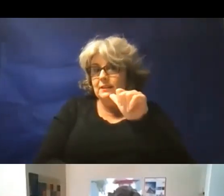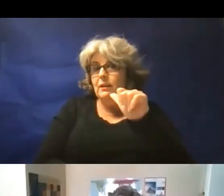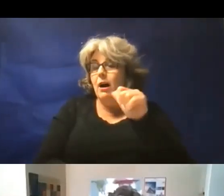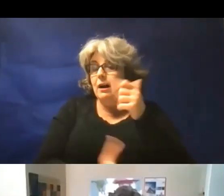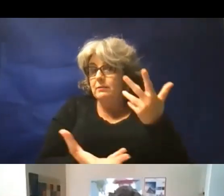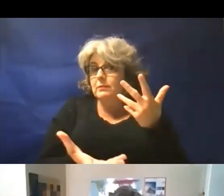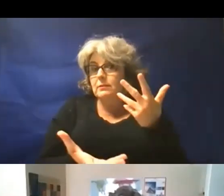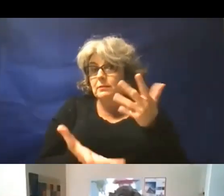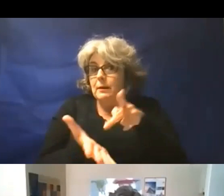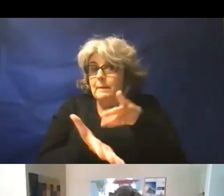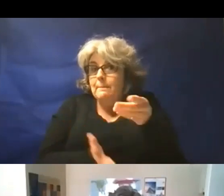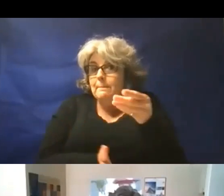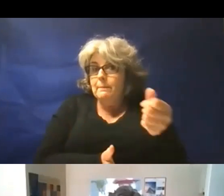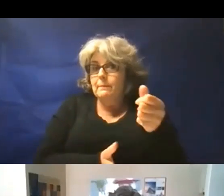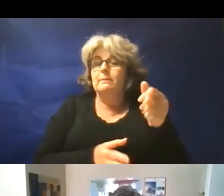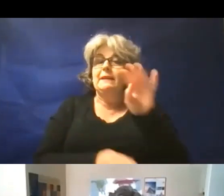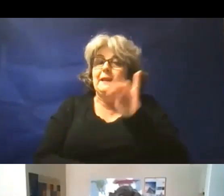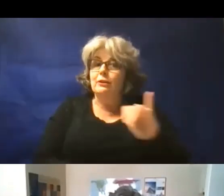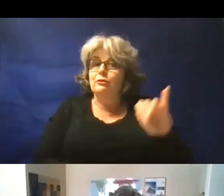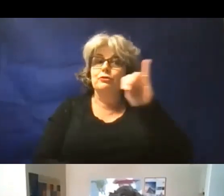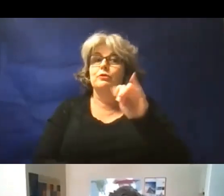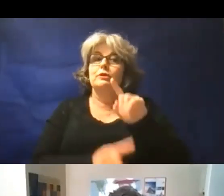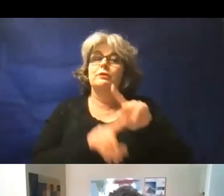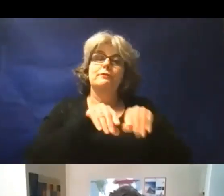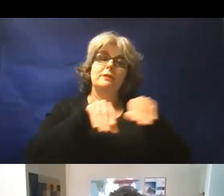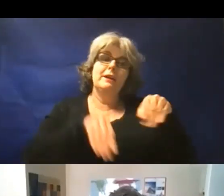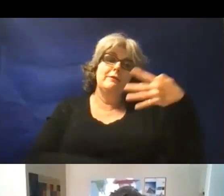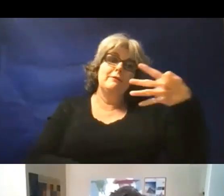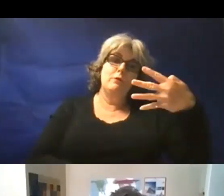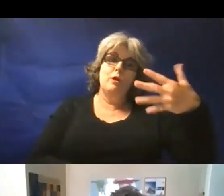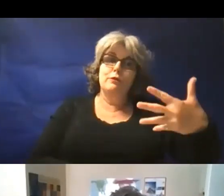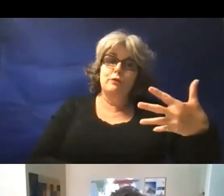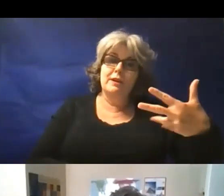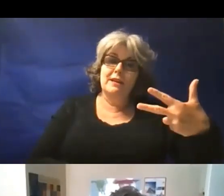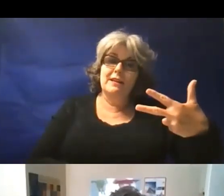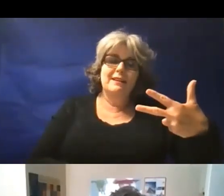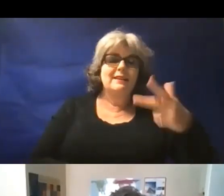so that when you make that argument to say we need to move away from being strict alerans of